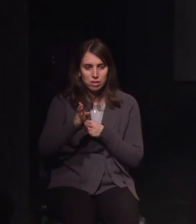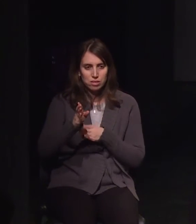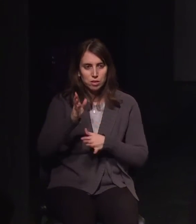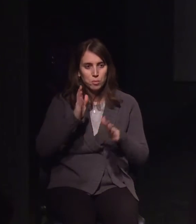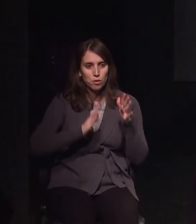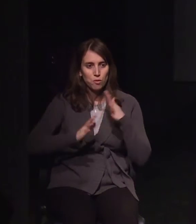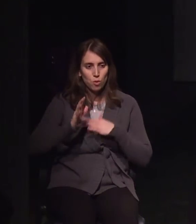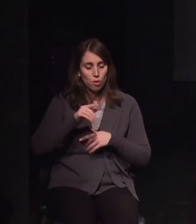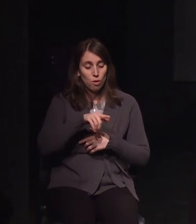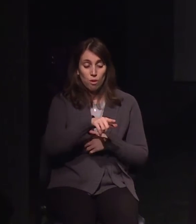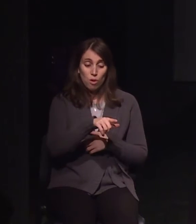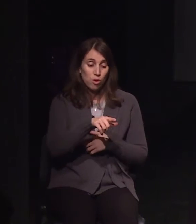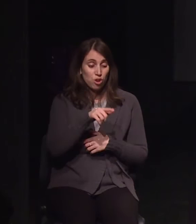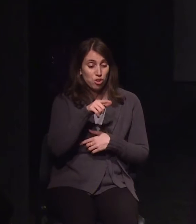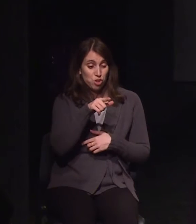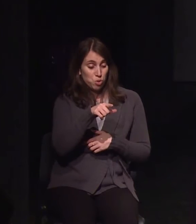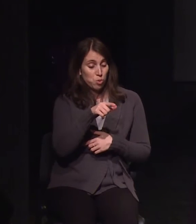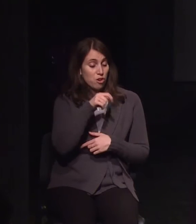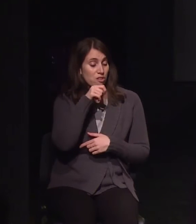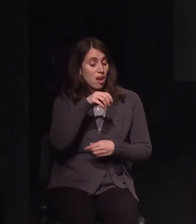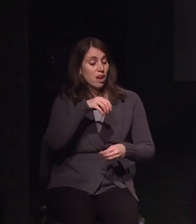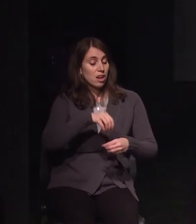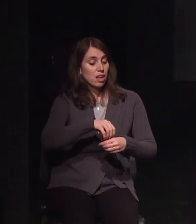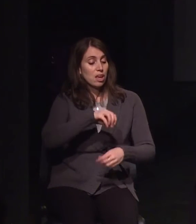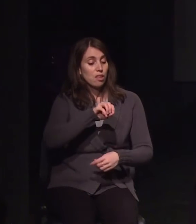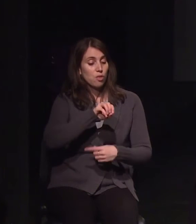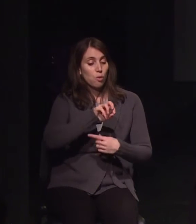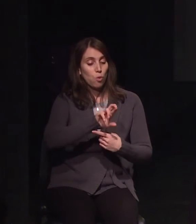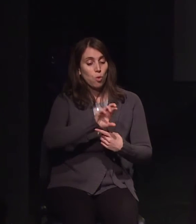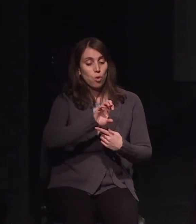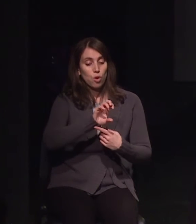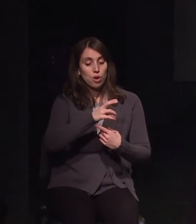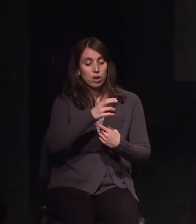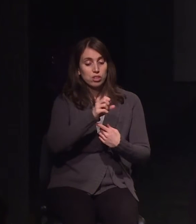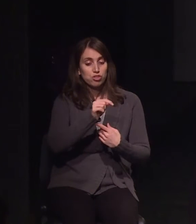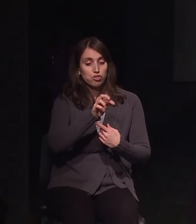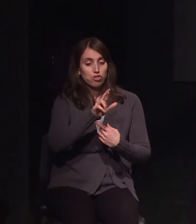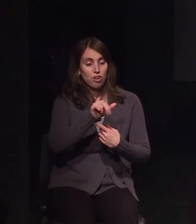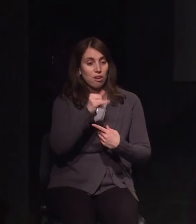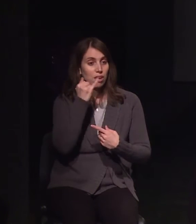not sitting in the principal tiers, in our world you’re not really successful, or if